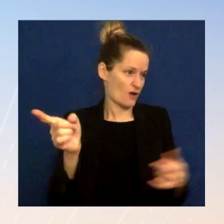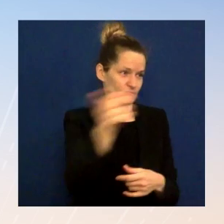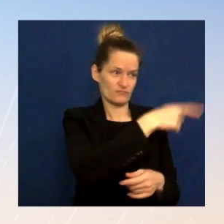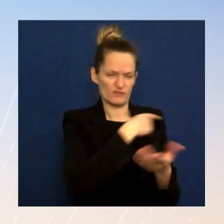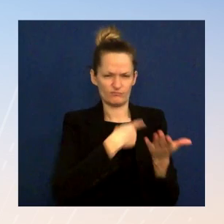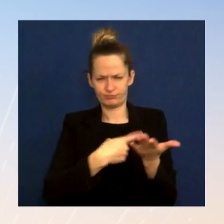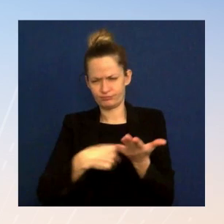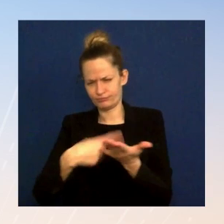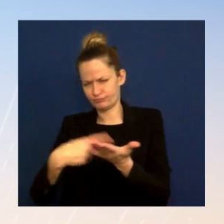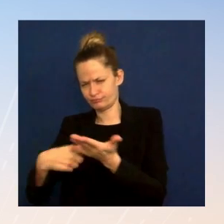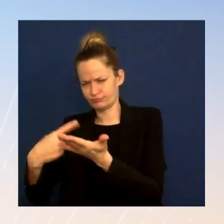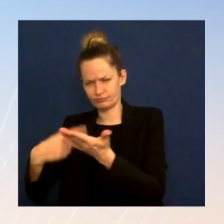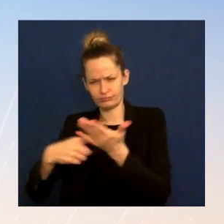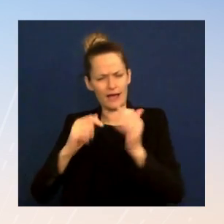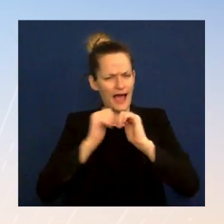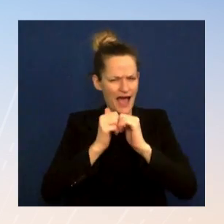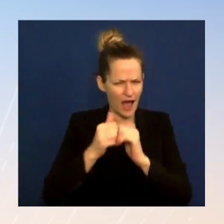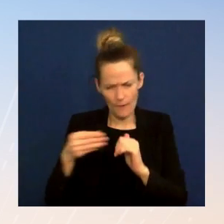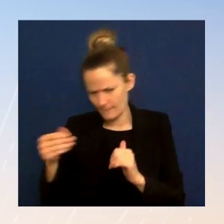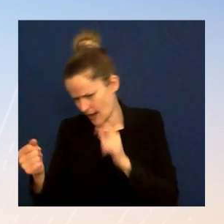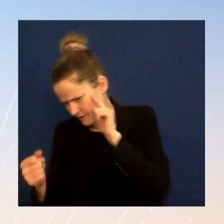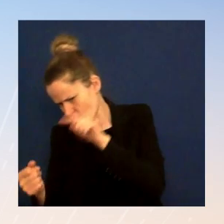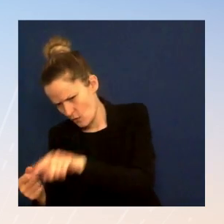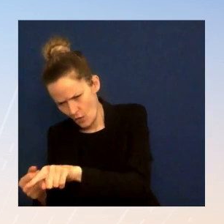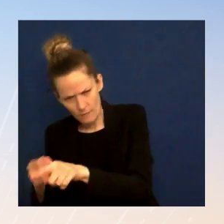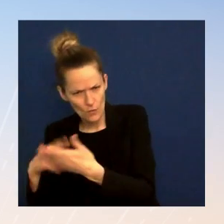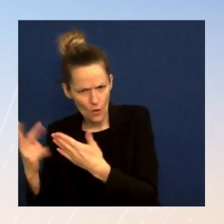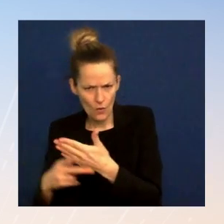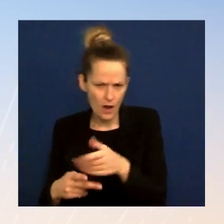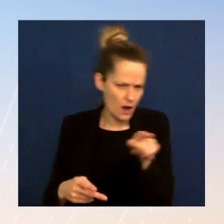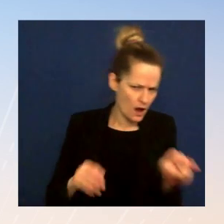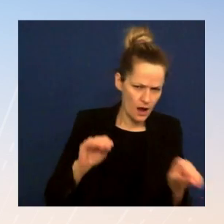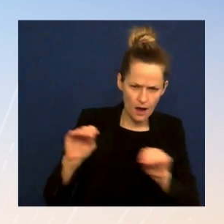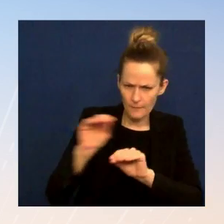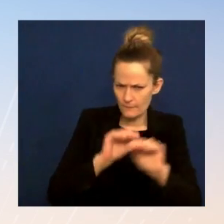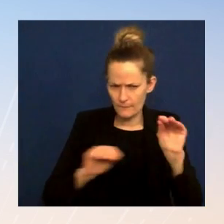but, again, making the system more fair, including a corporate minimum tax